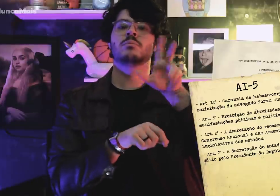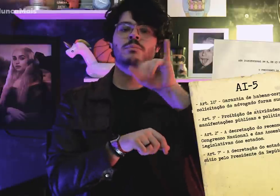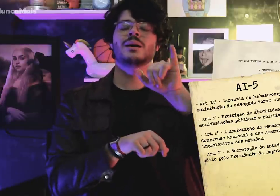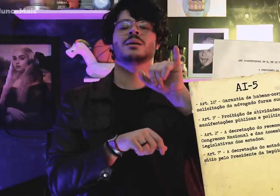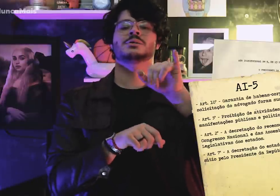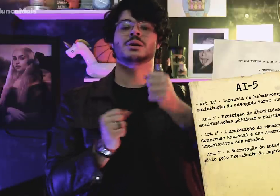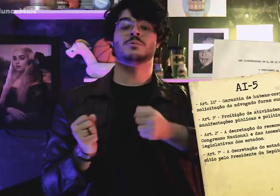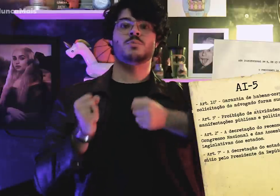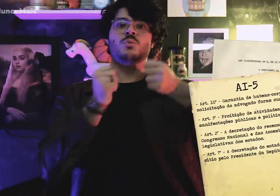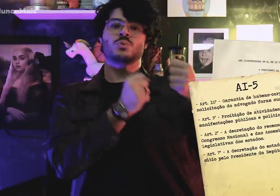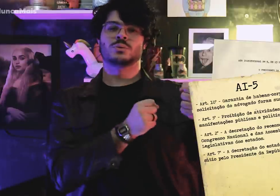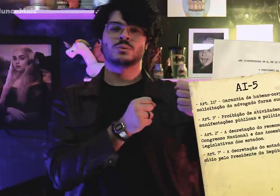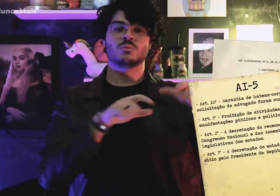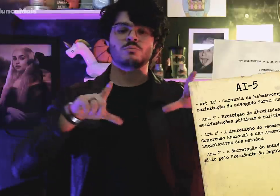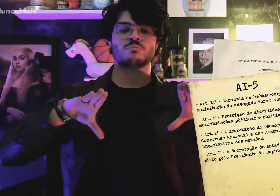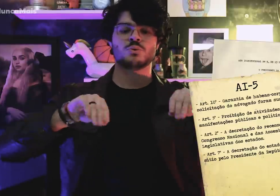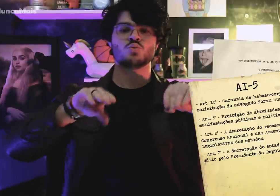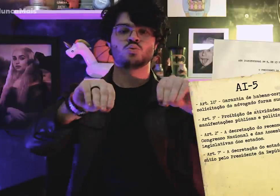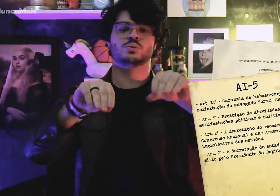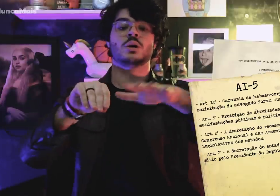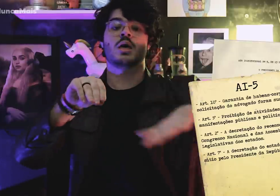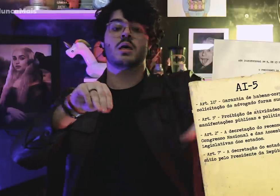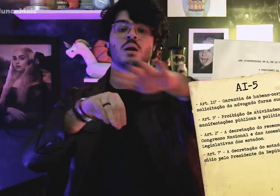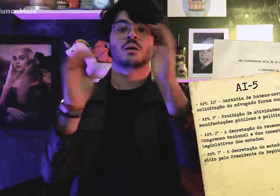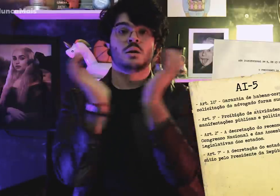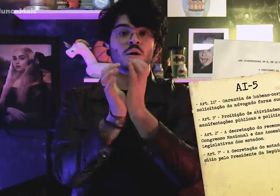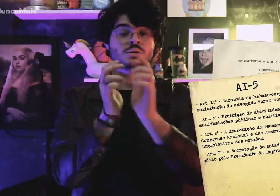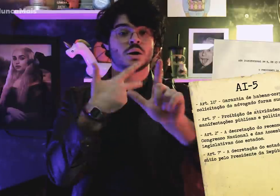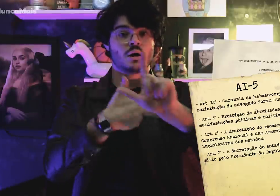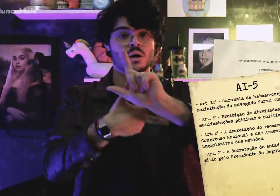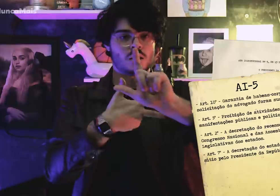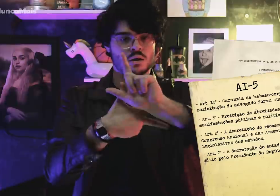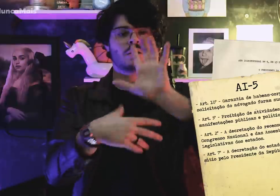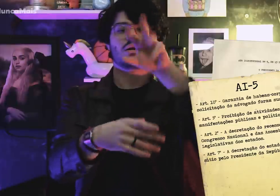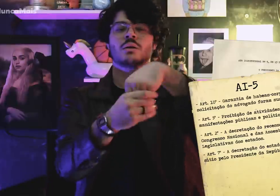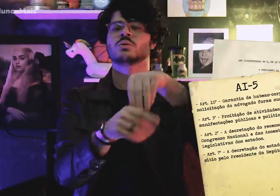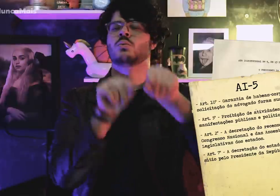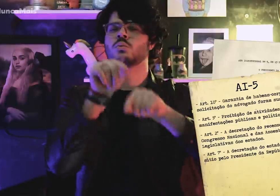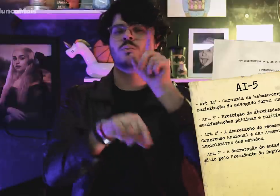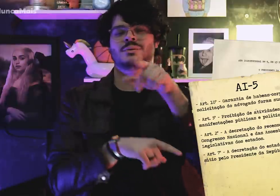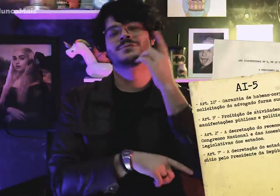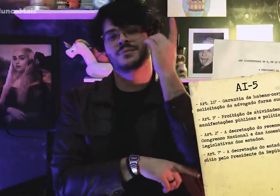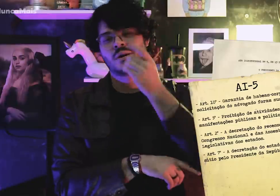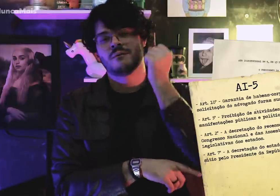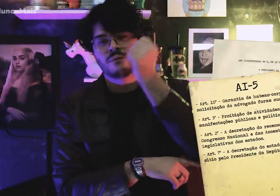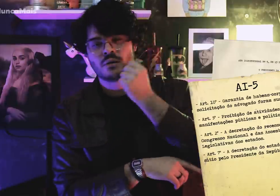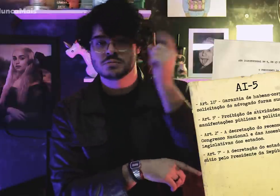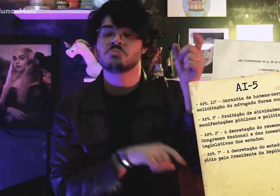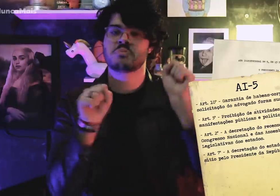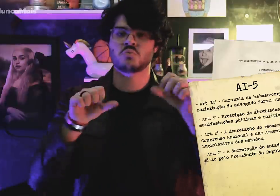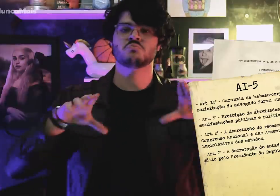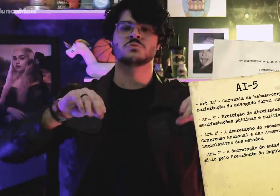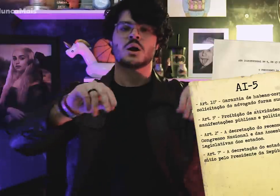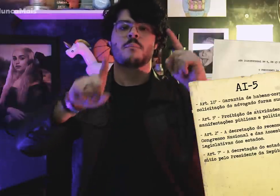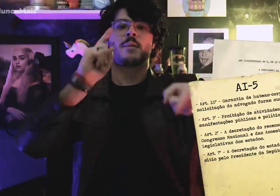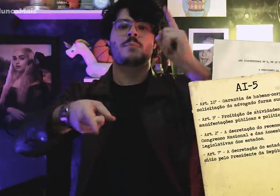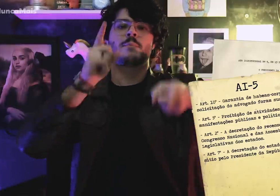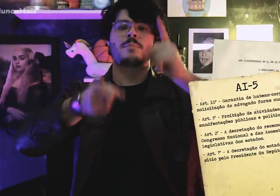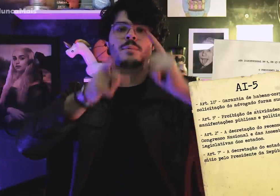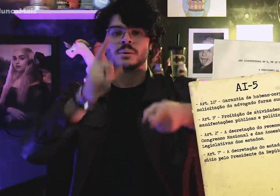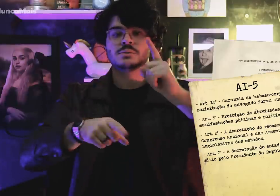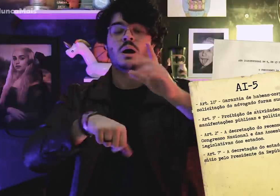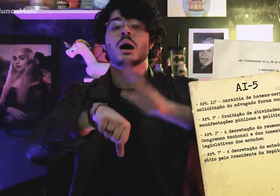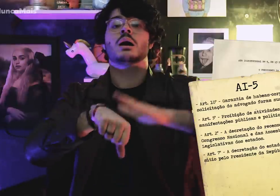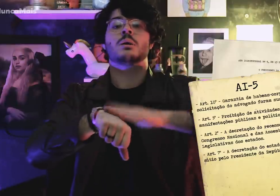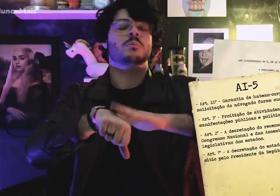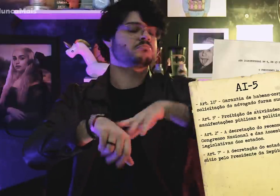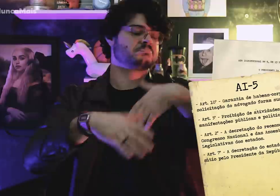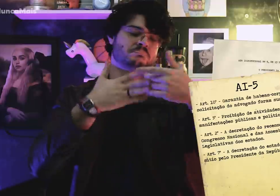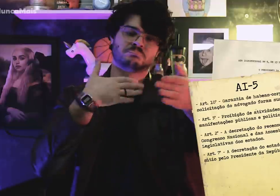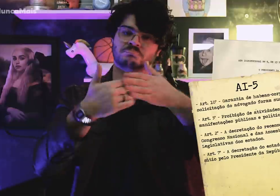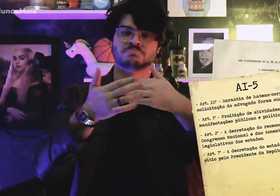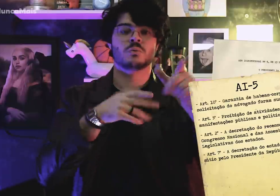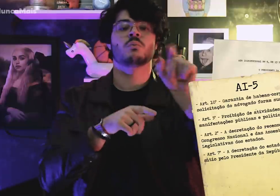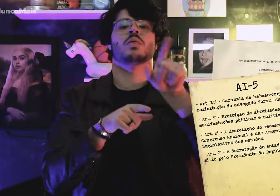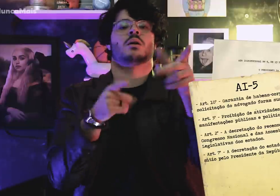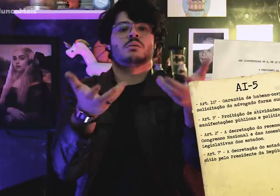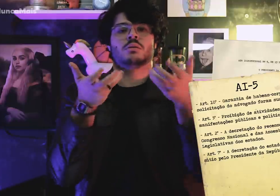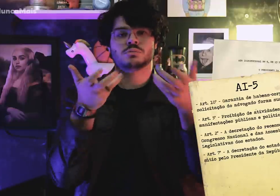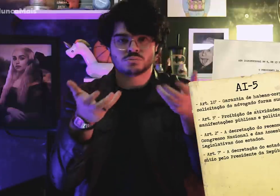in legislative power (deputies and senators) temporarily, whenever they want.